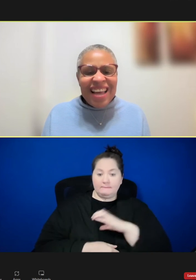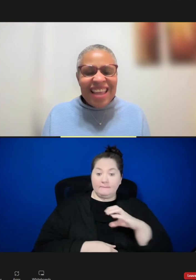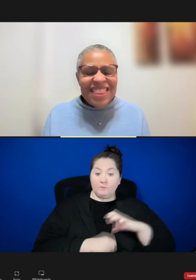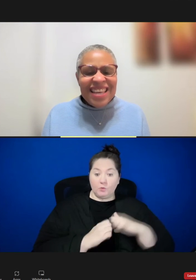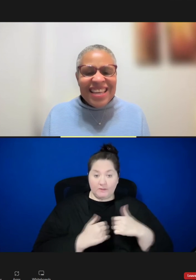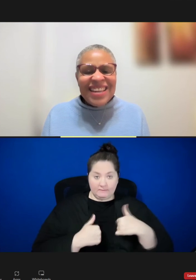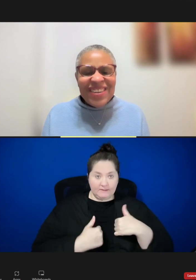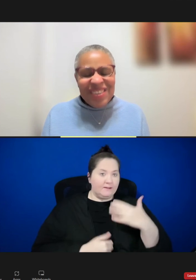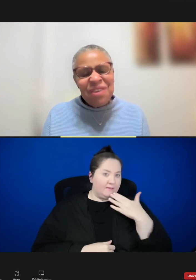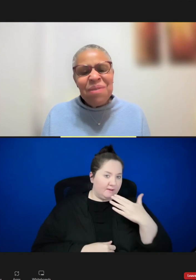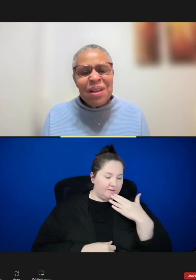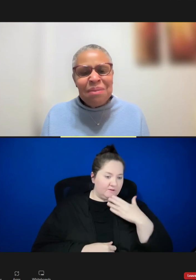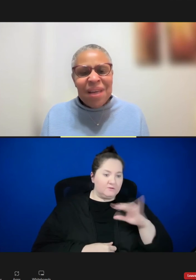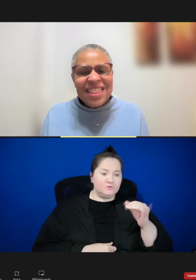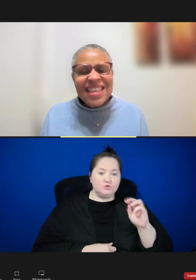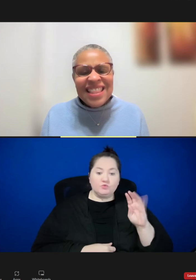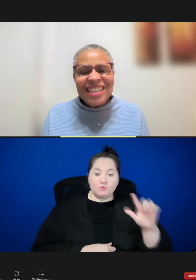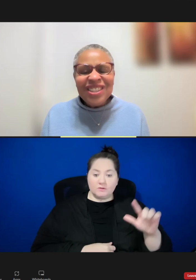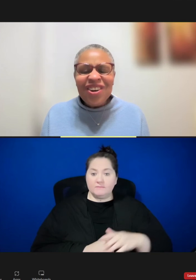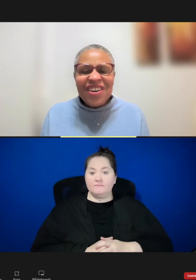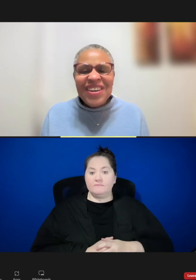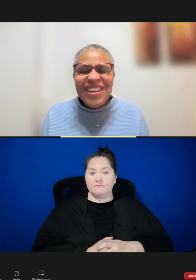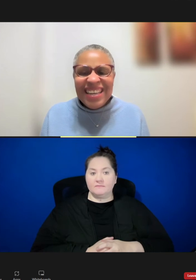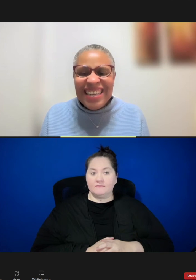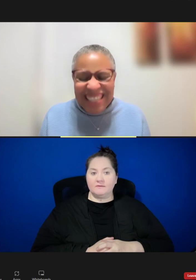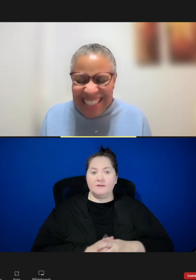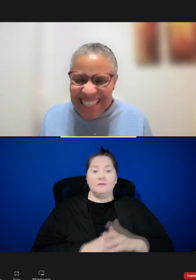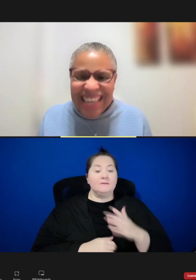Bob Swanson: Thank you, Jewel. Jewel Mullen: You're welcome. Bob Swanson: It's been a pleasure working with you.